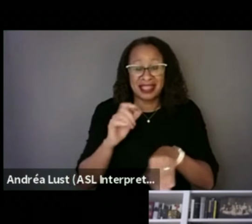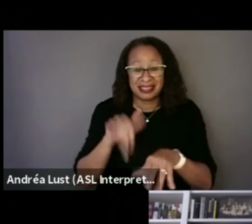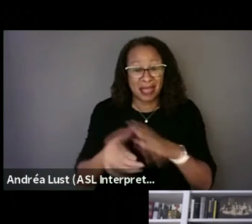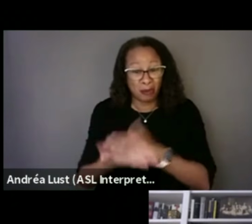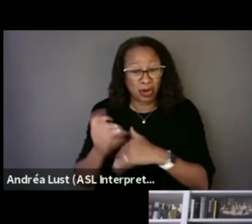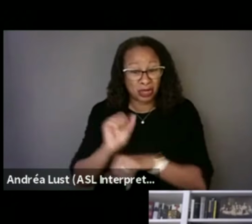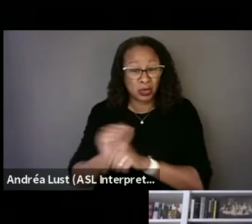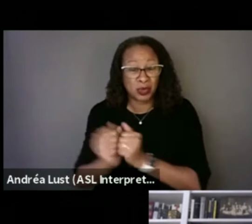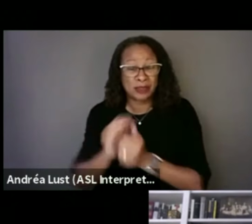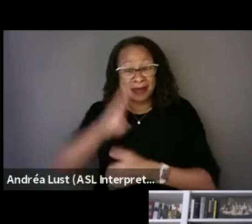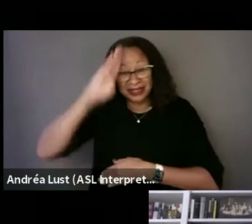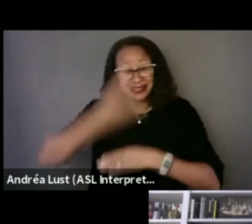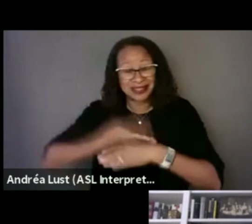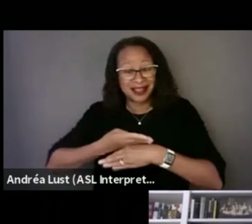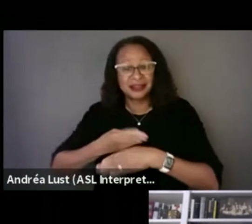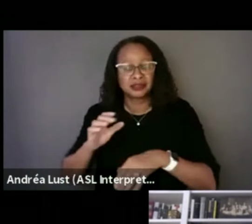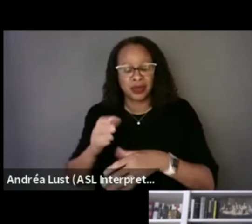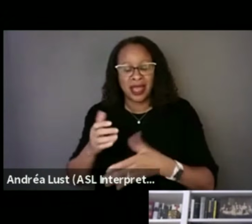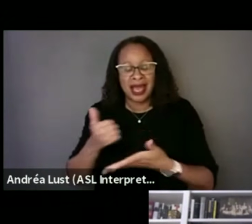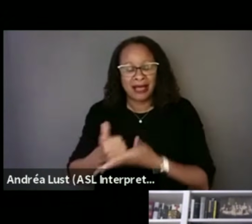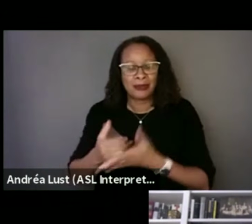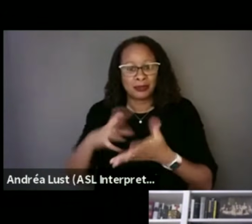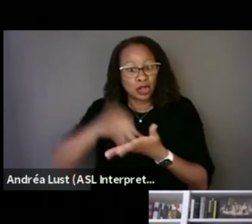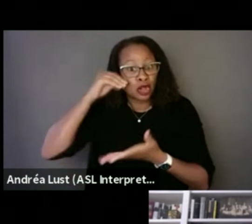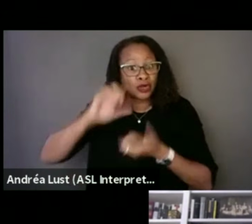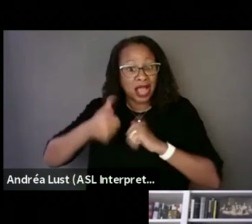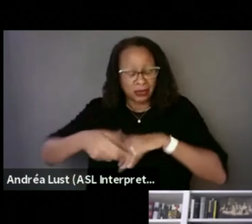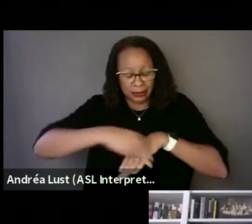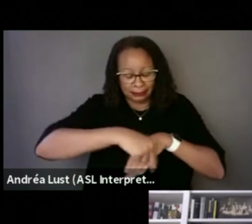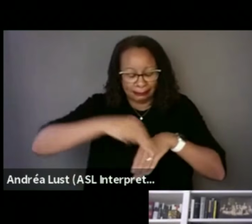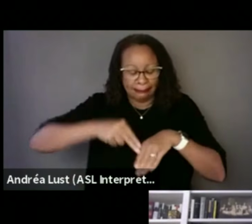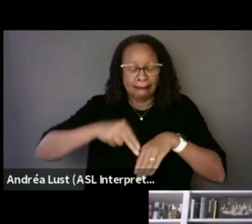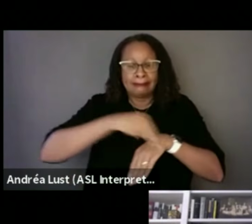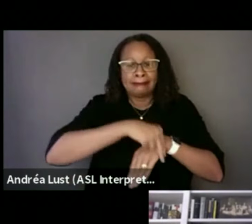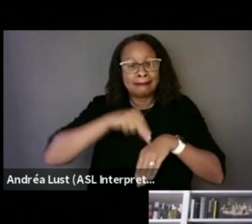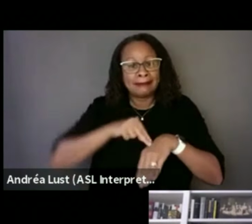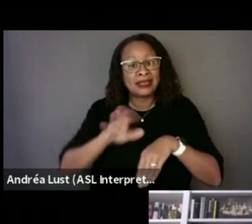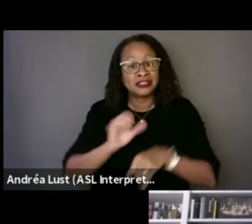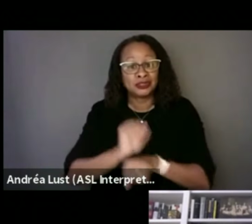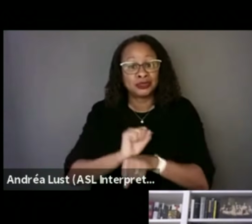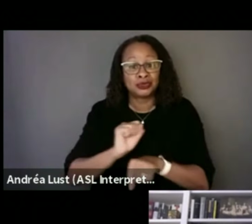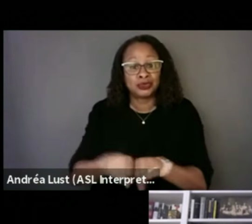And so I just, it felt like, you know, if I'm having this entry,